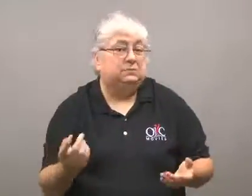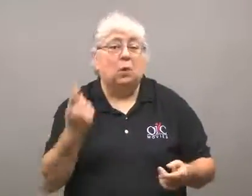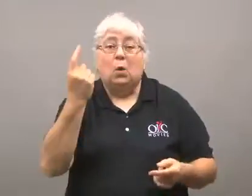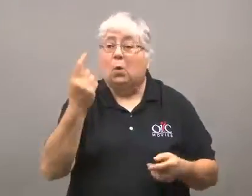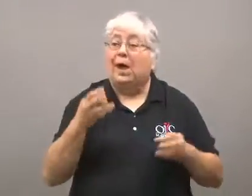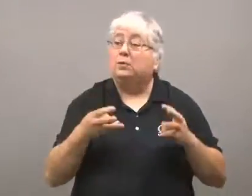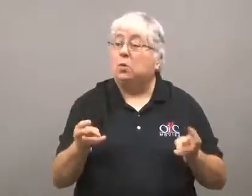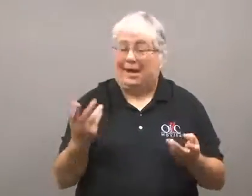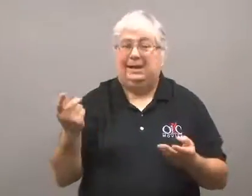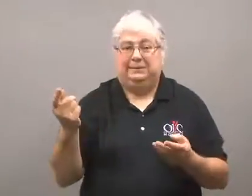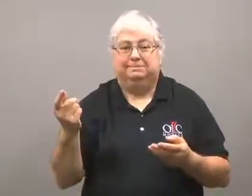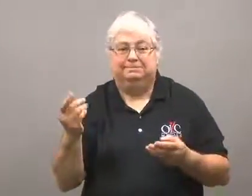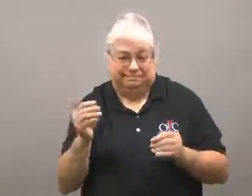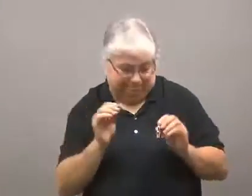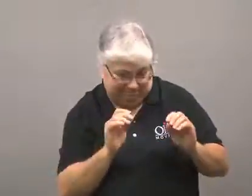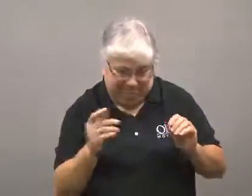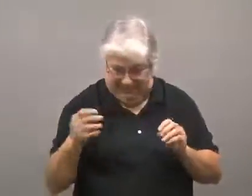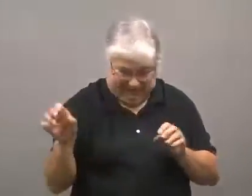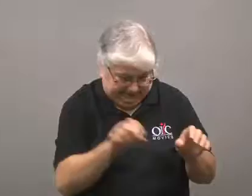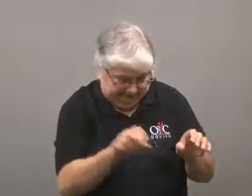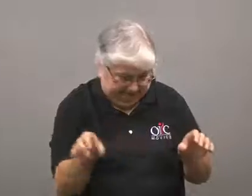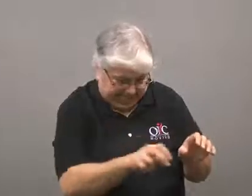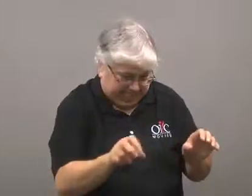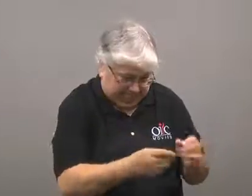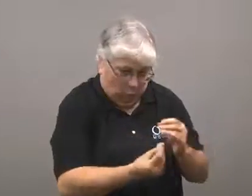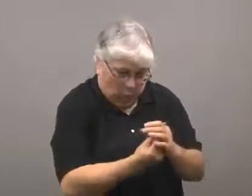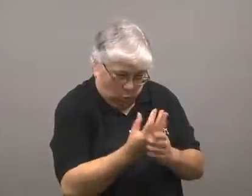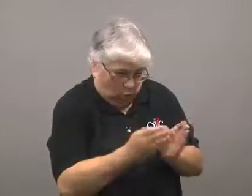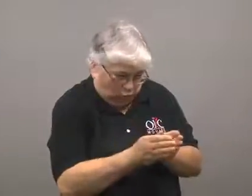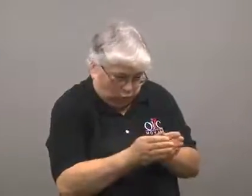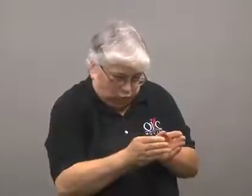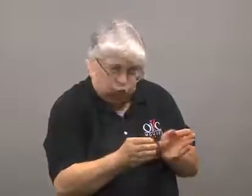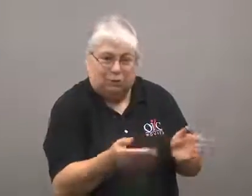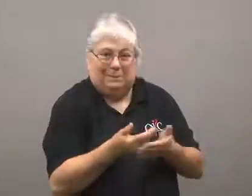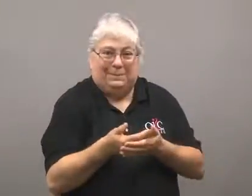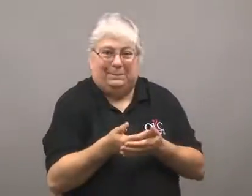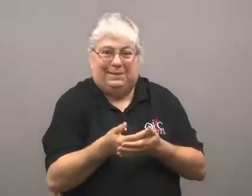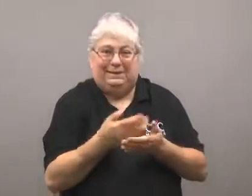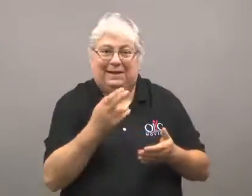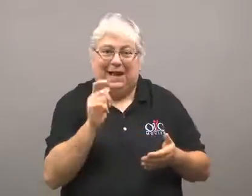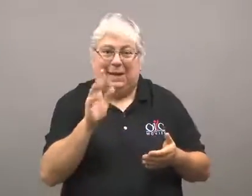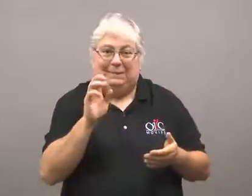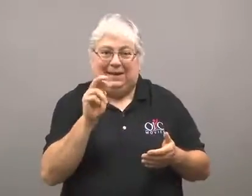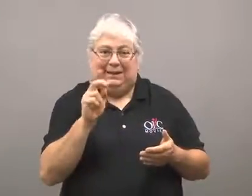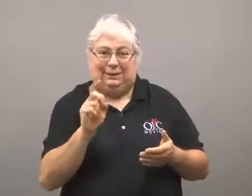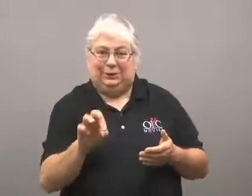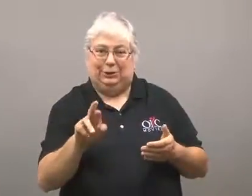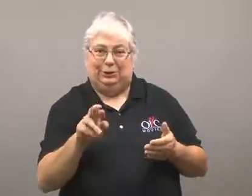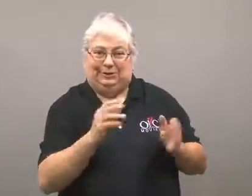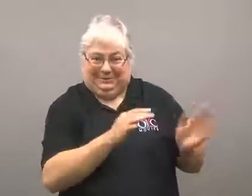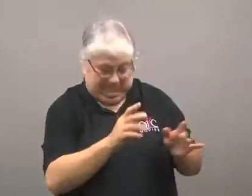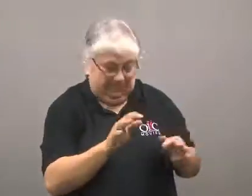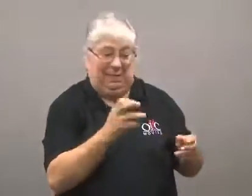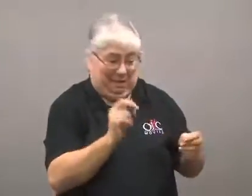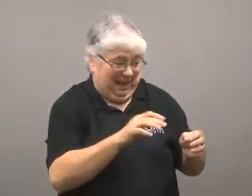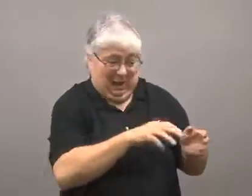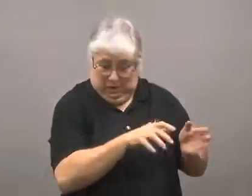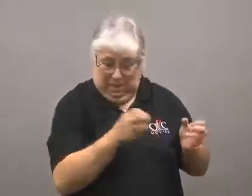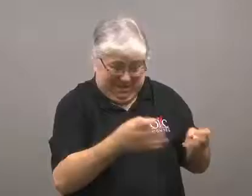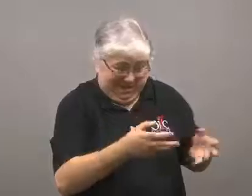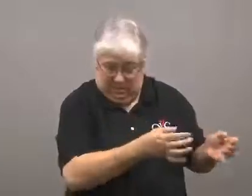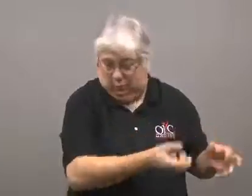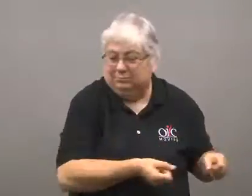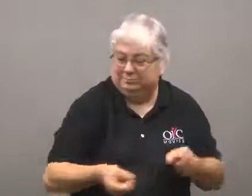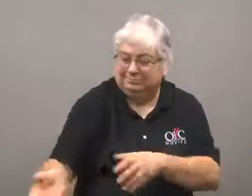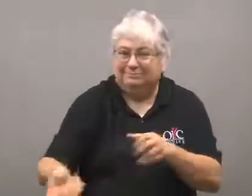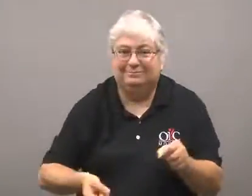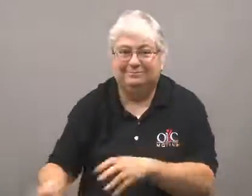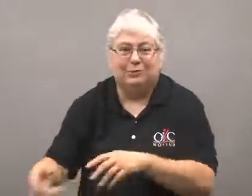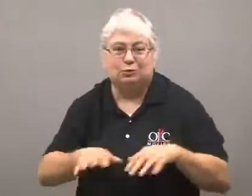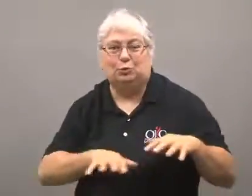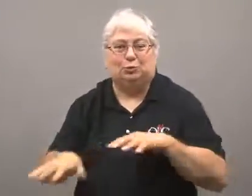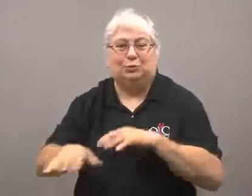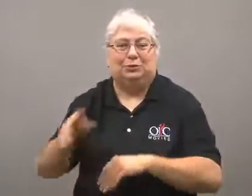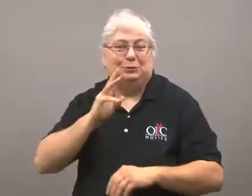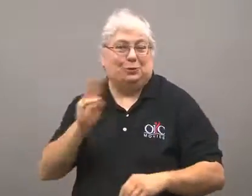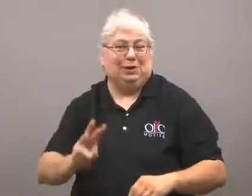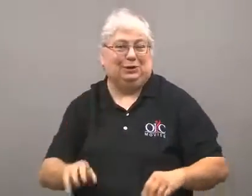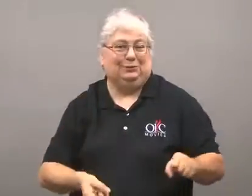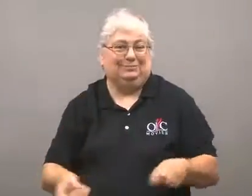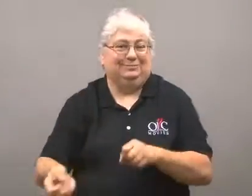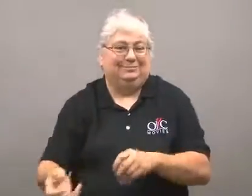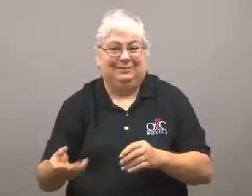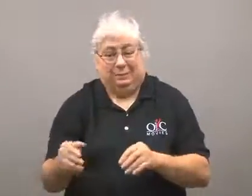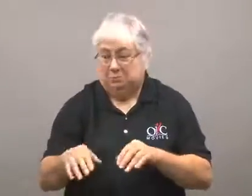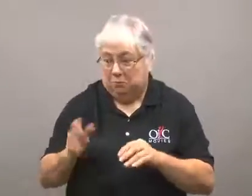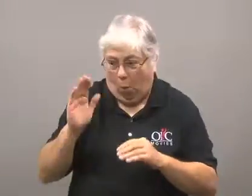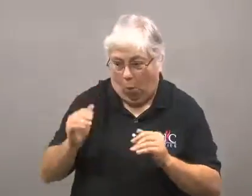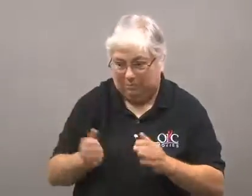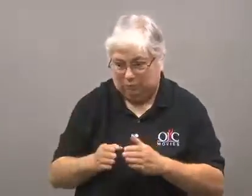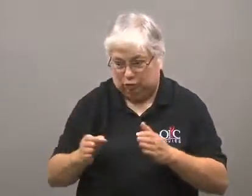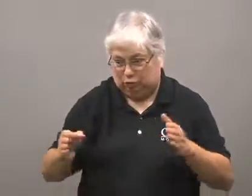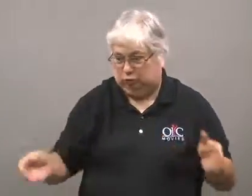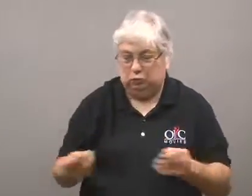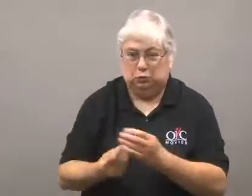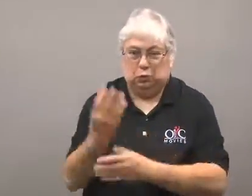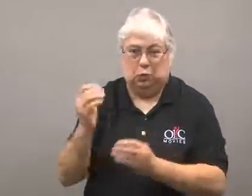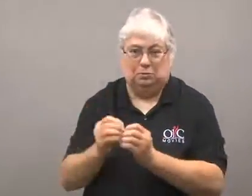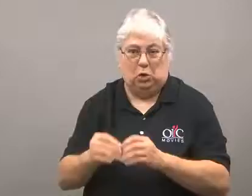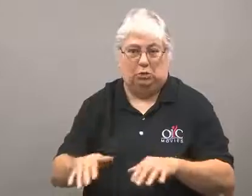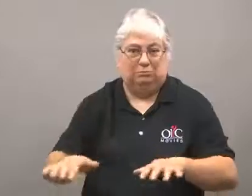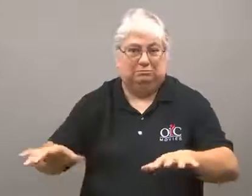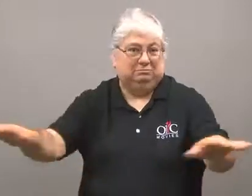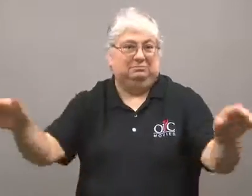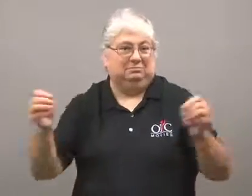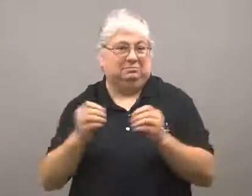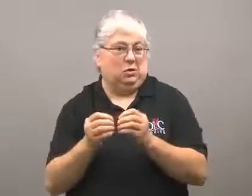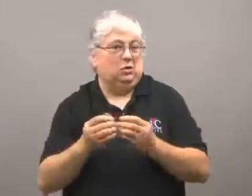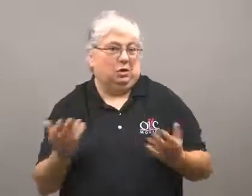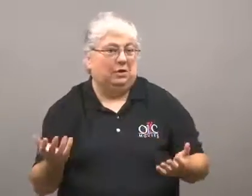One is raising baby hellbenders, then releasing them into the wild.